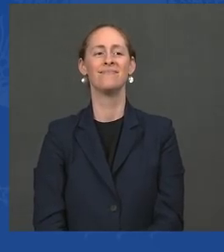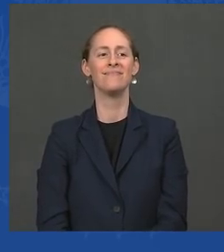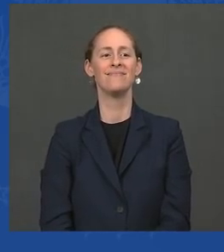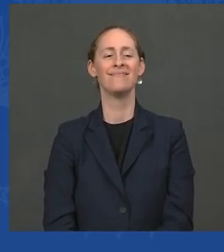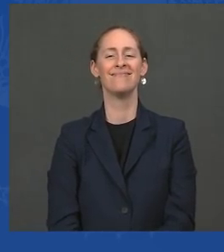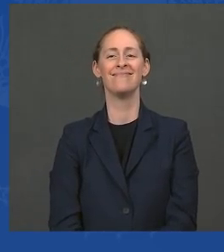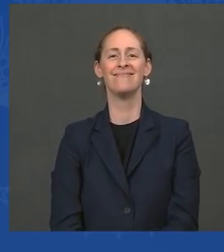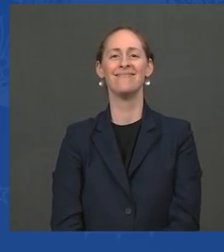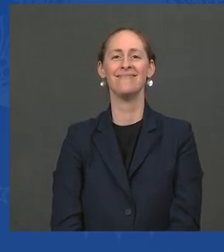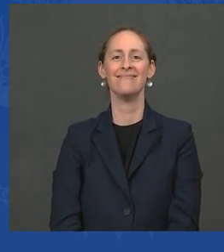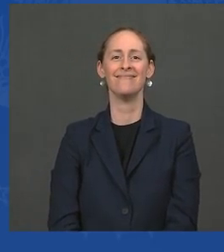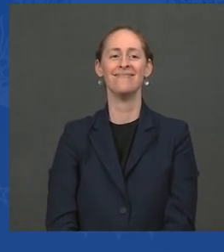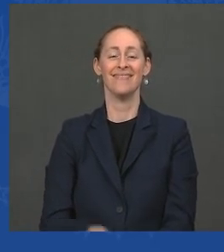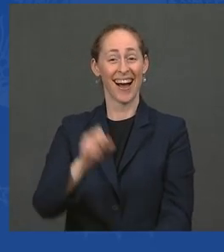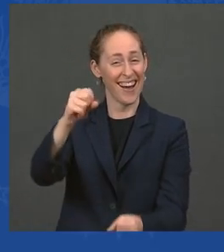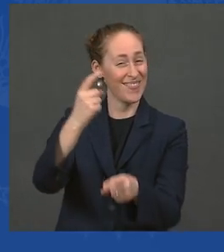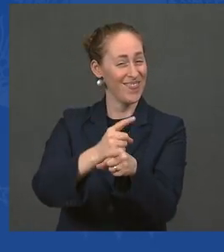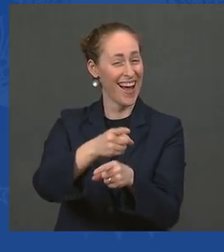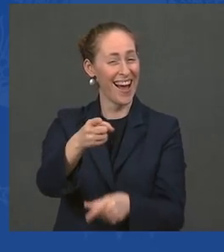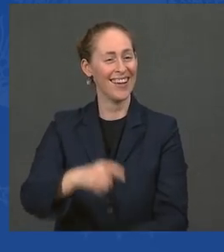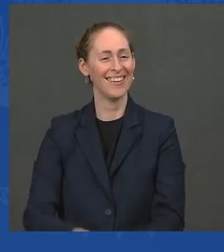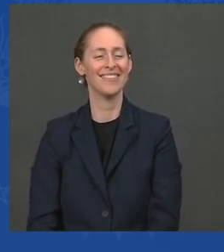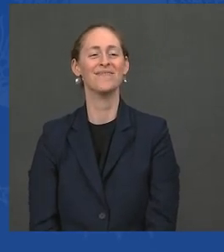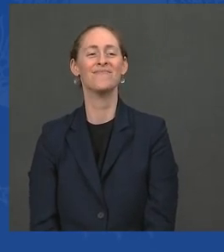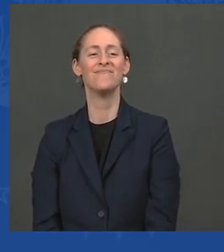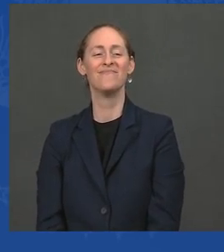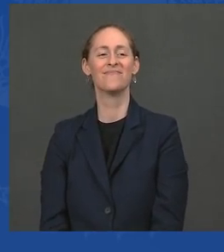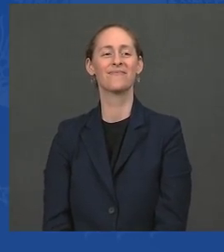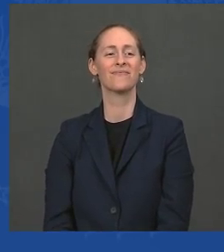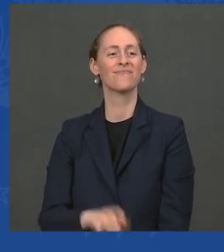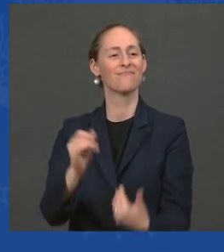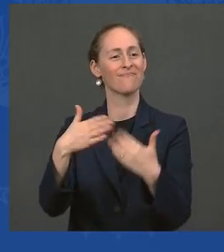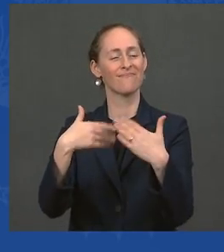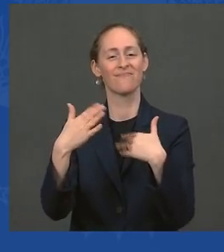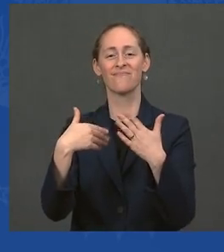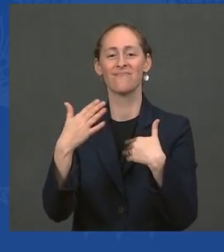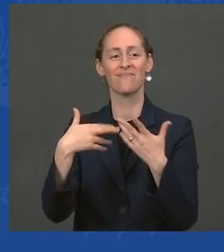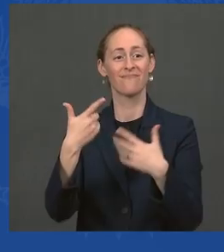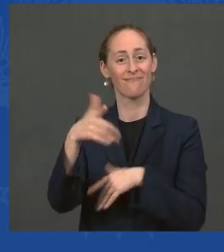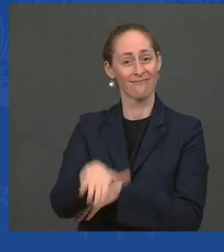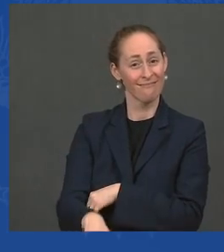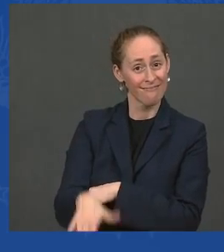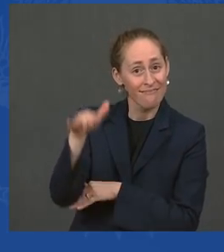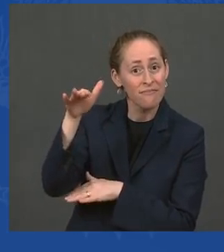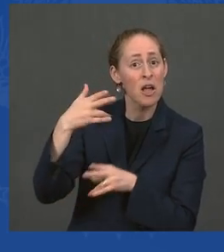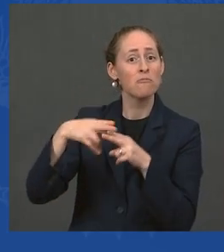Look, no matter how long you live here in Scranton, it's a place that climbs into your heart